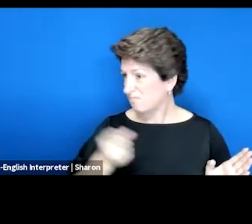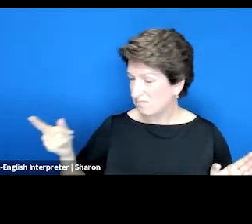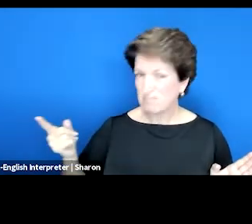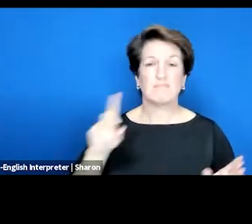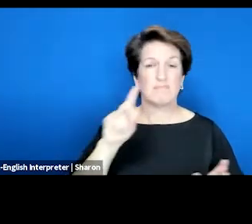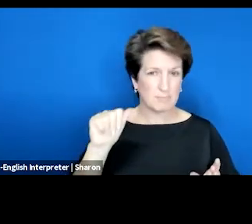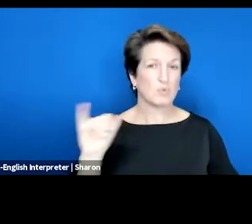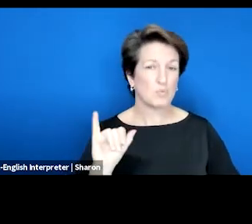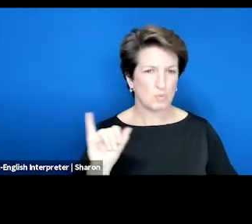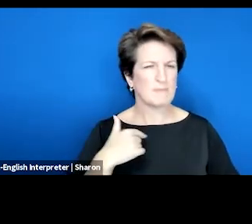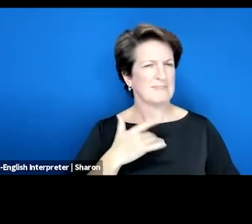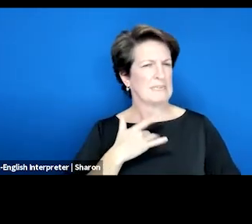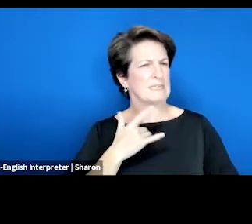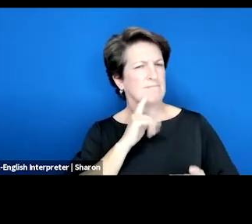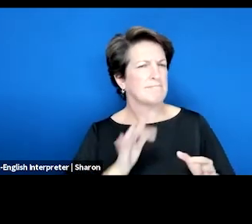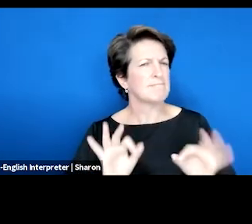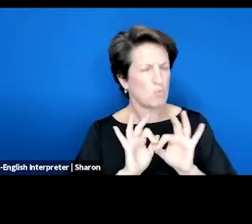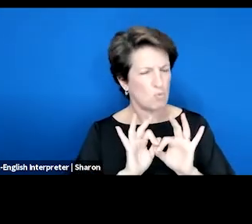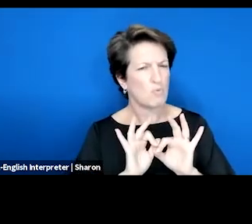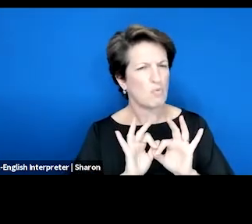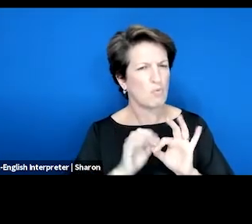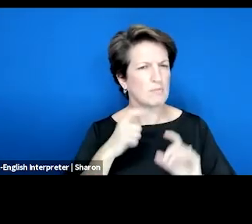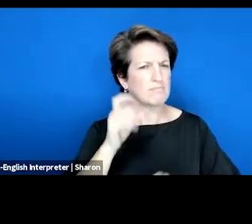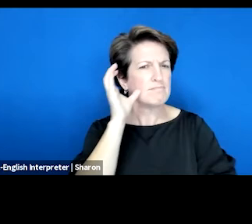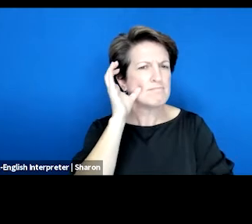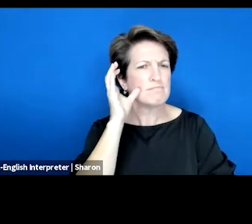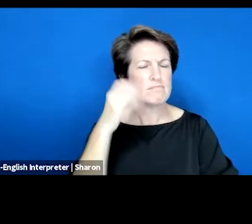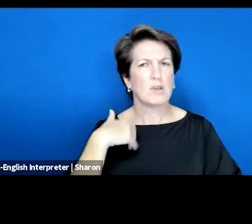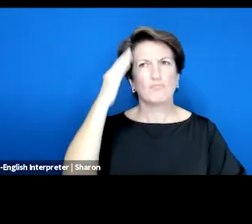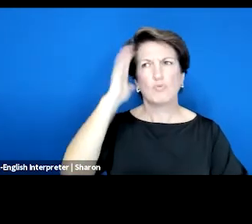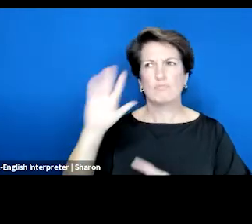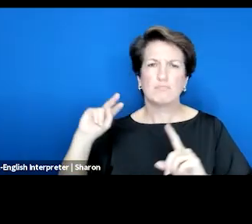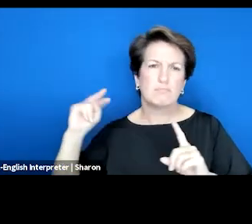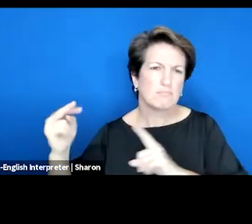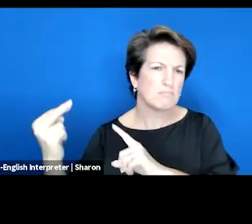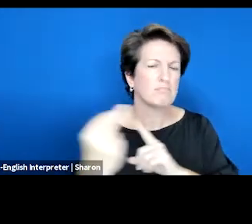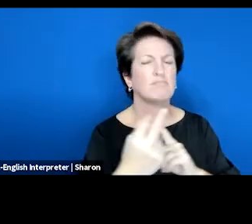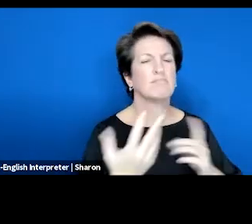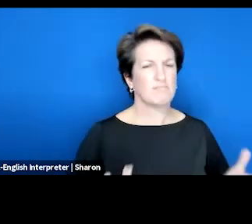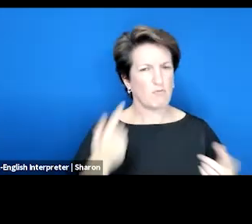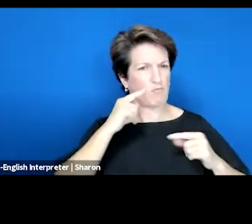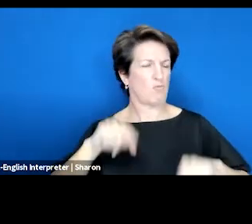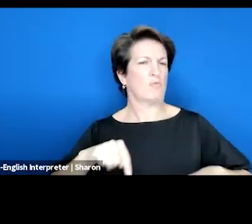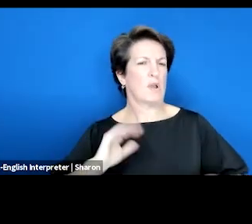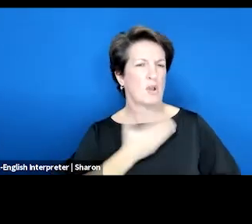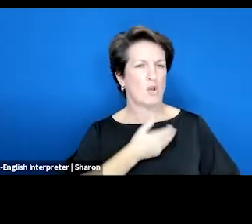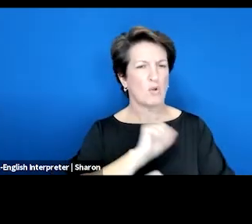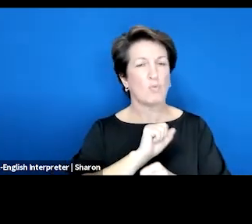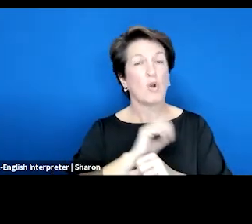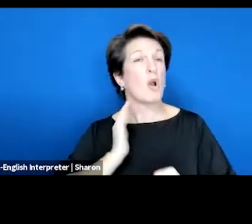community-based, consumer focused resource Center and we are by disabled people for disabled people. We are slightly different